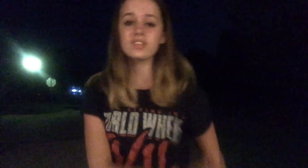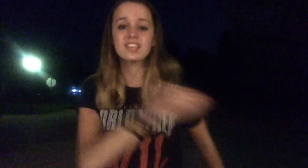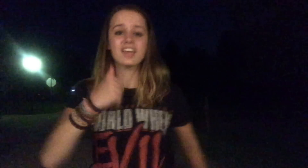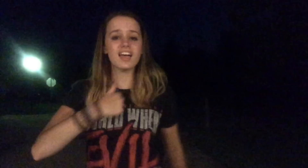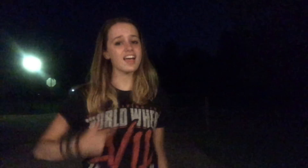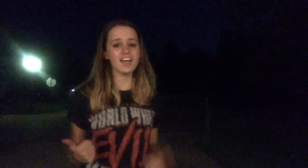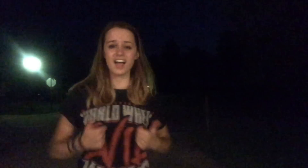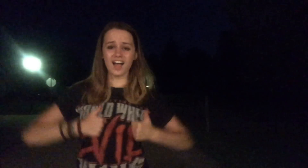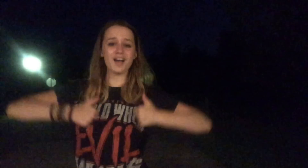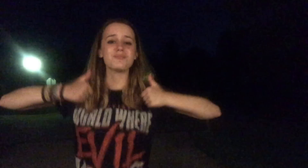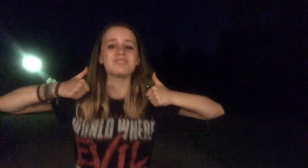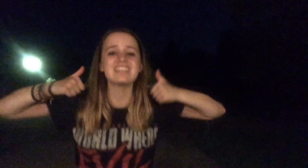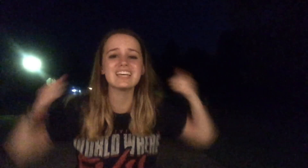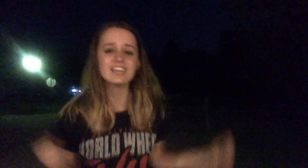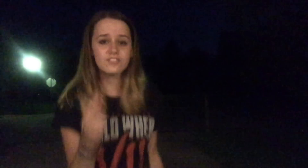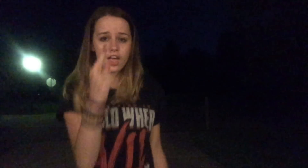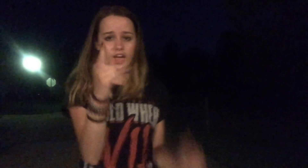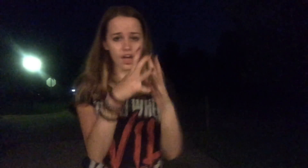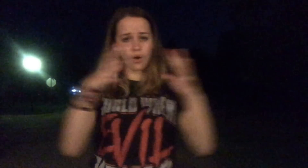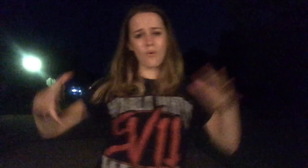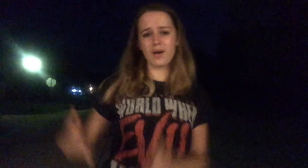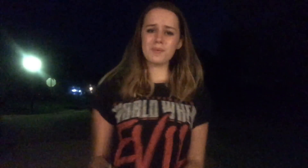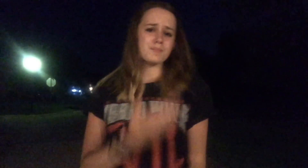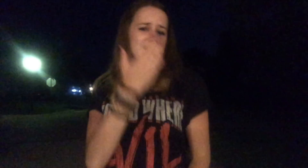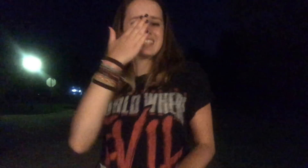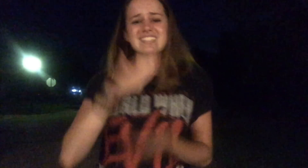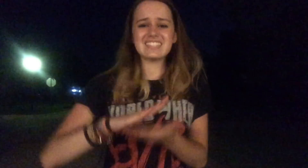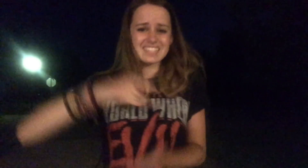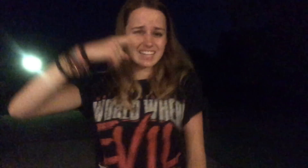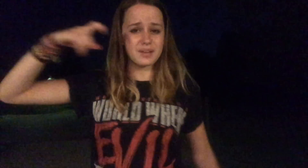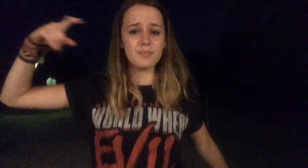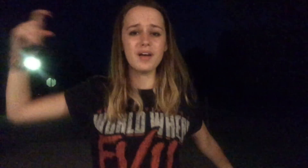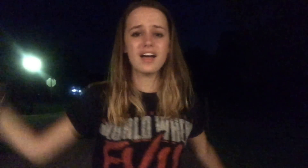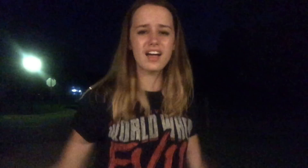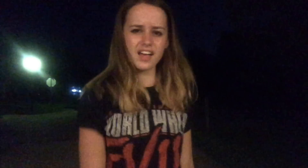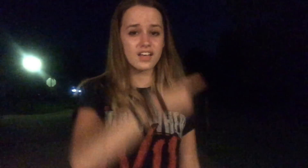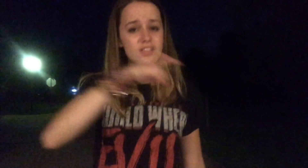and I'm living one big nightmare